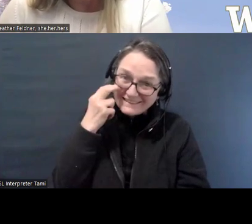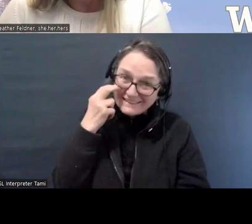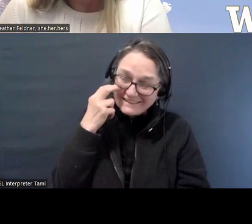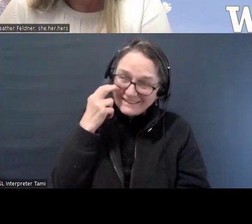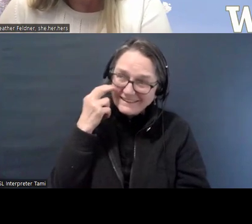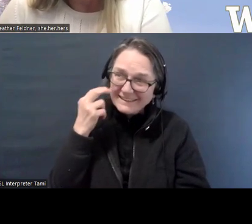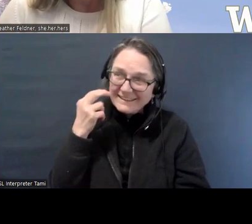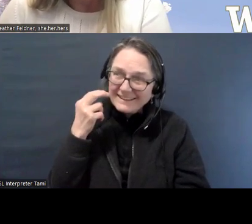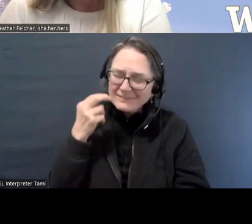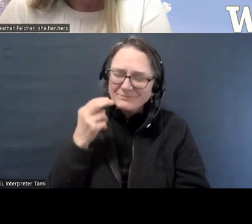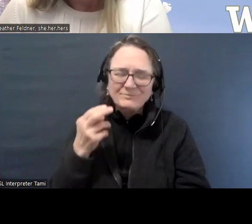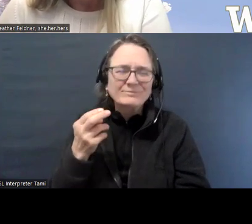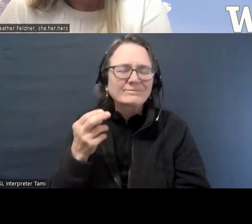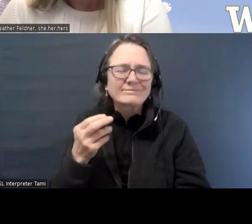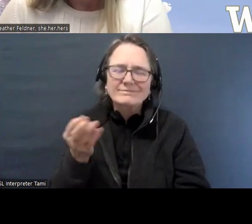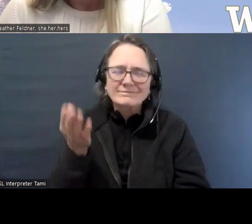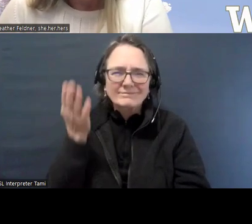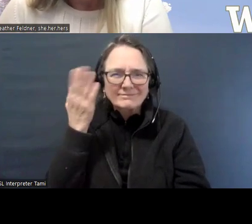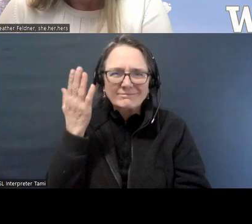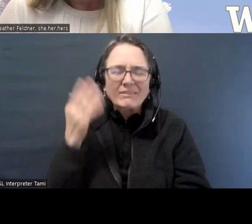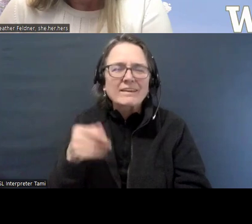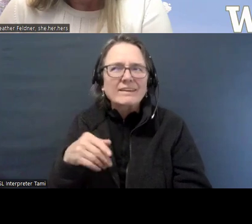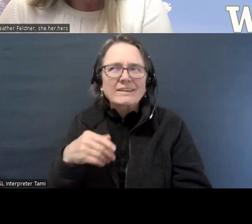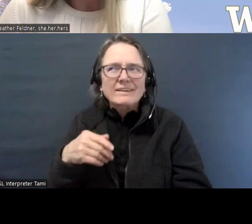I mean, even a sighted person may still find it difficult.